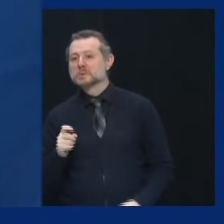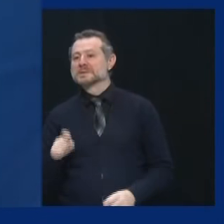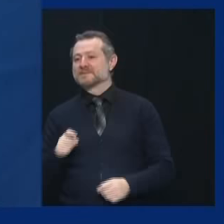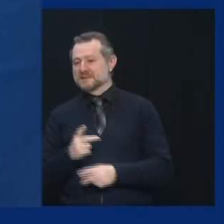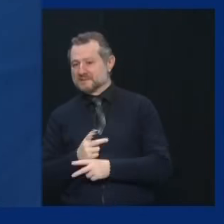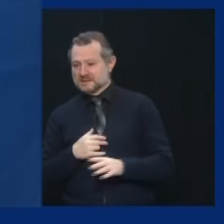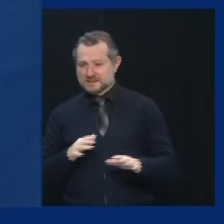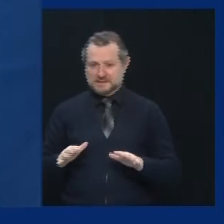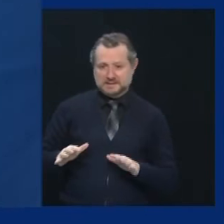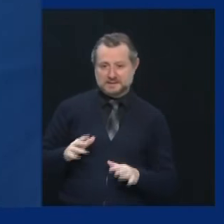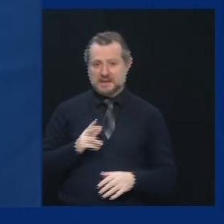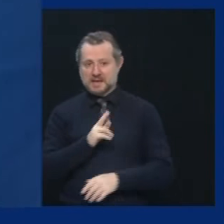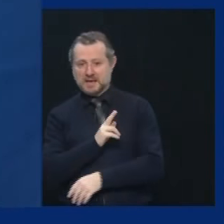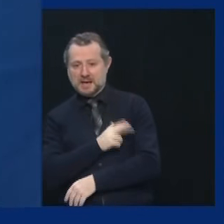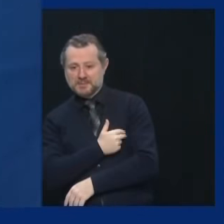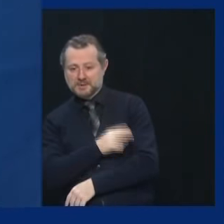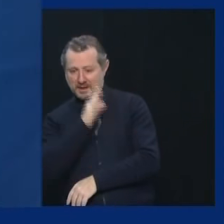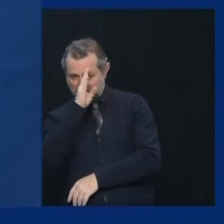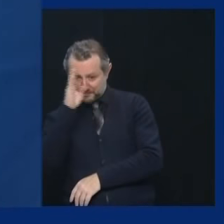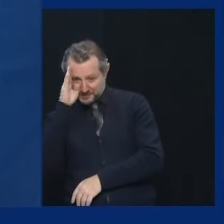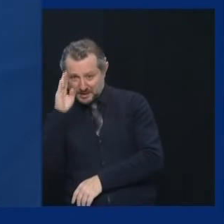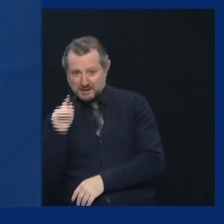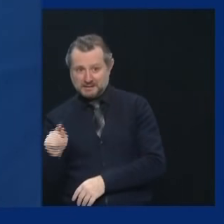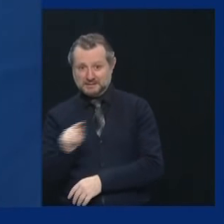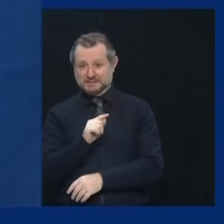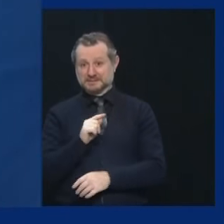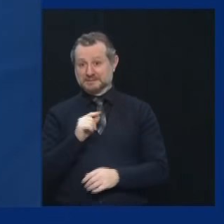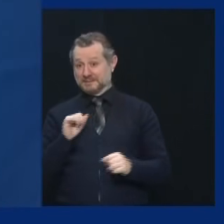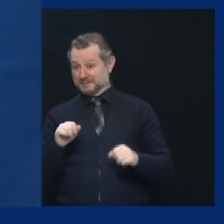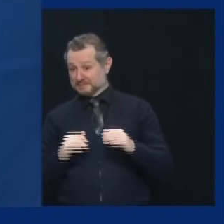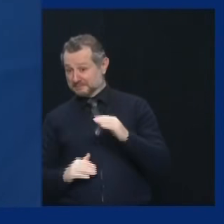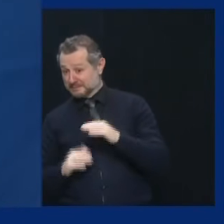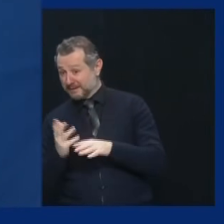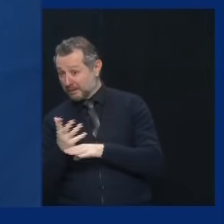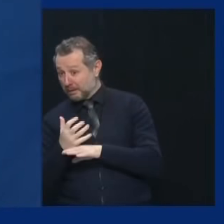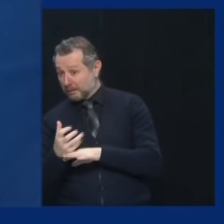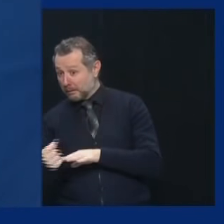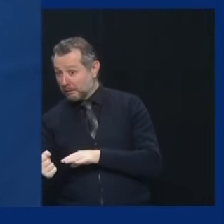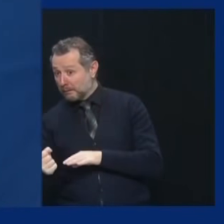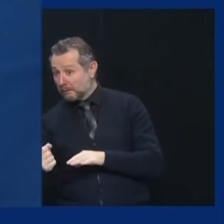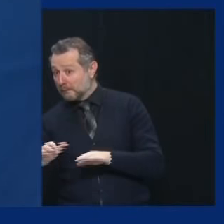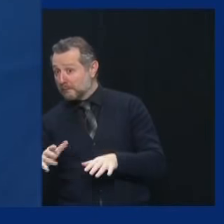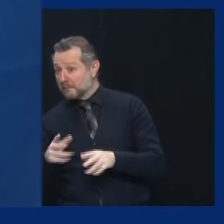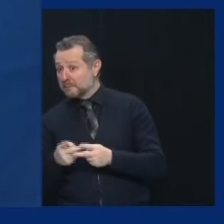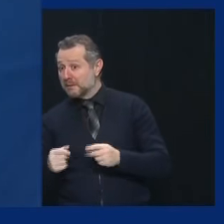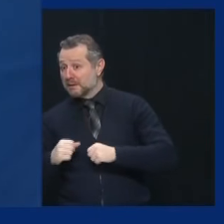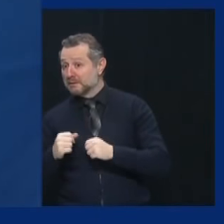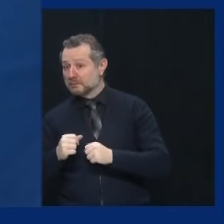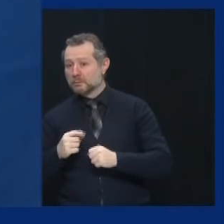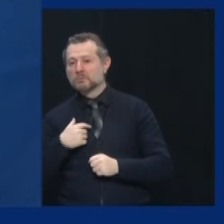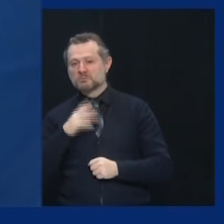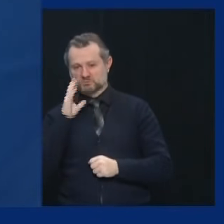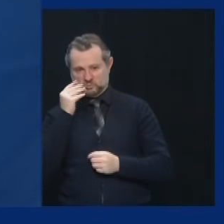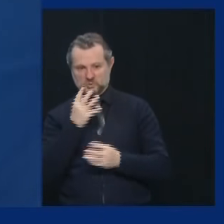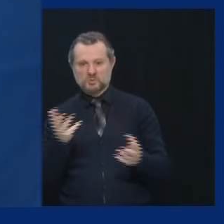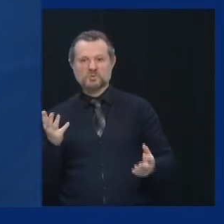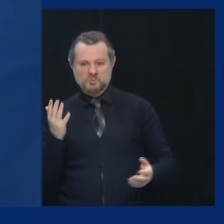THE REMAINING YELLOW ZONES. THERE ARE NO ORANGE ZONES REMAINING.